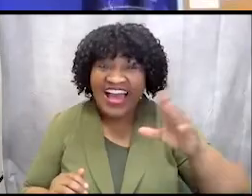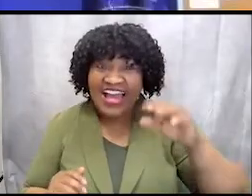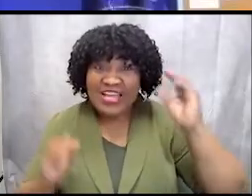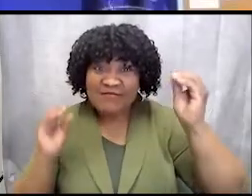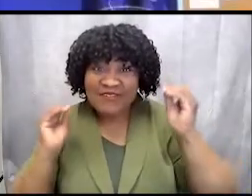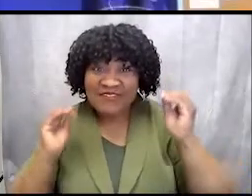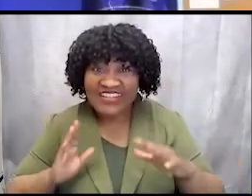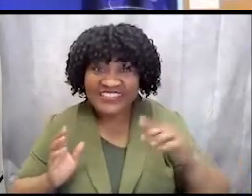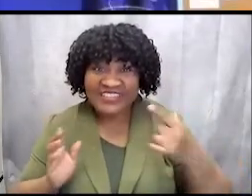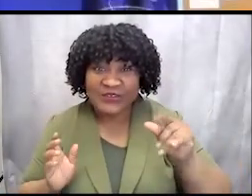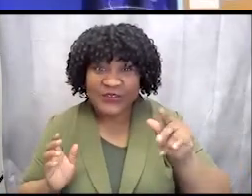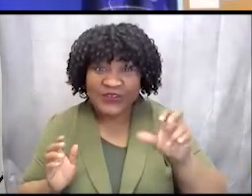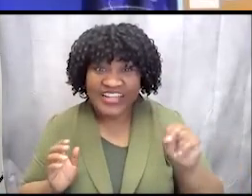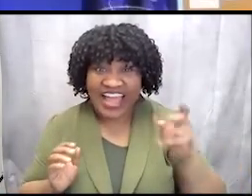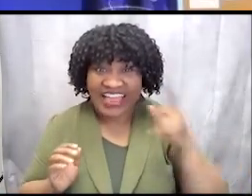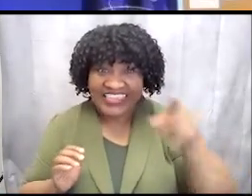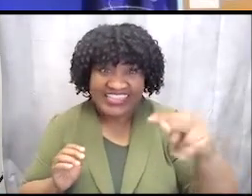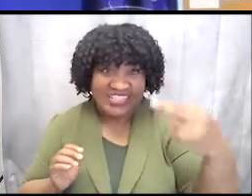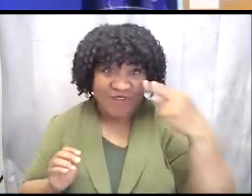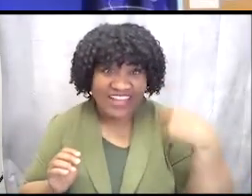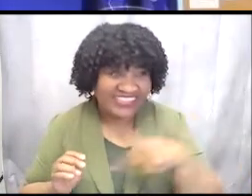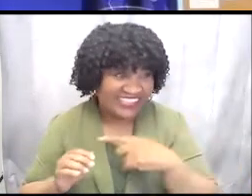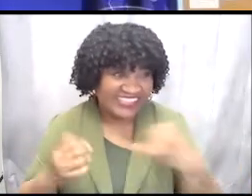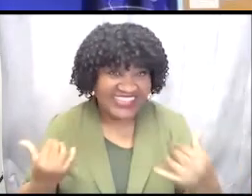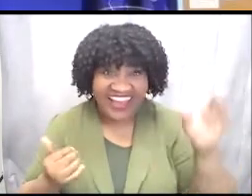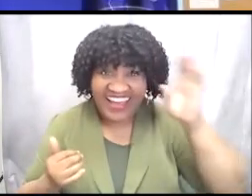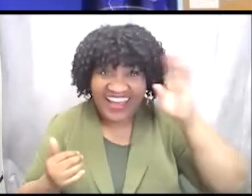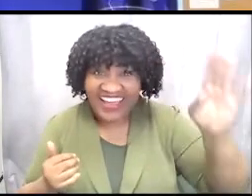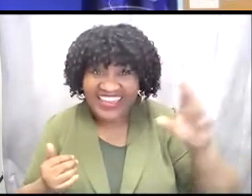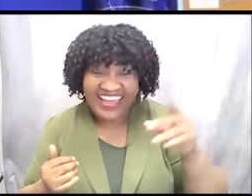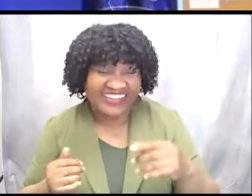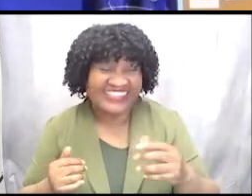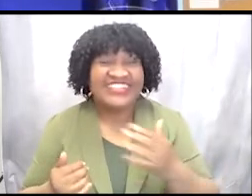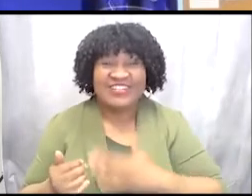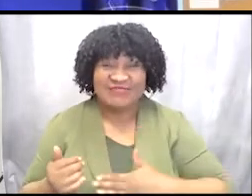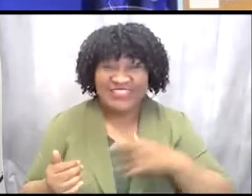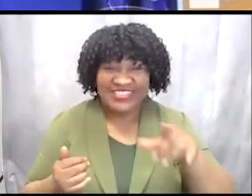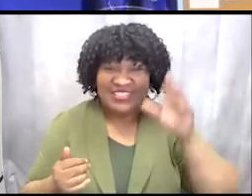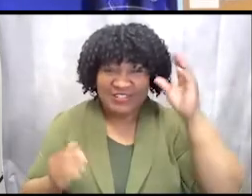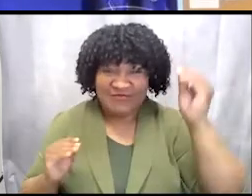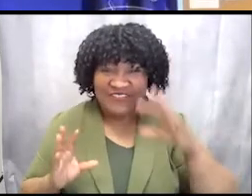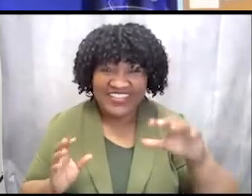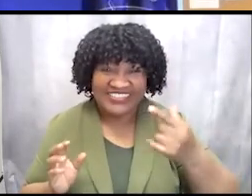I believe he's watching, so. We appreciate you so much.